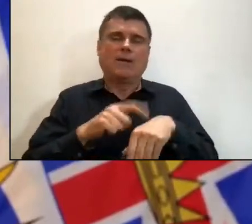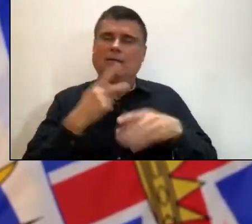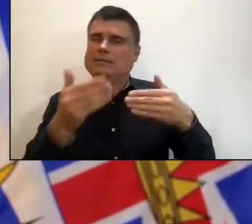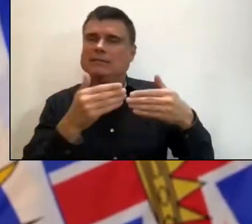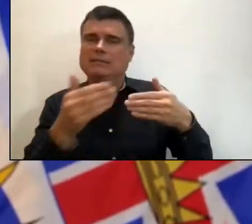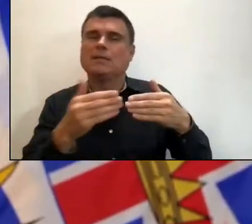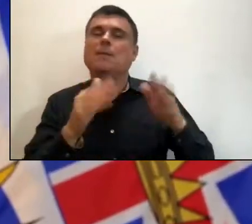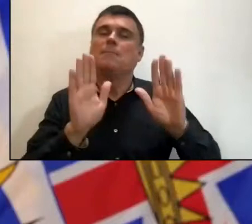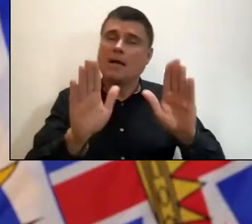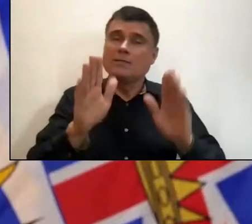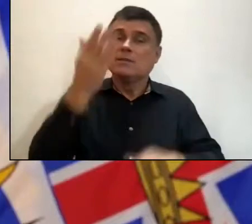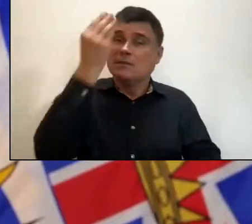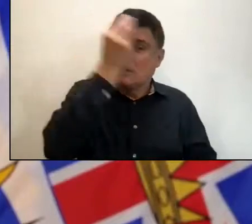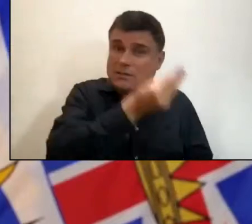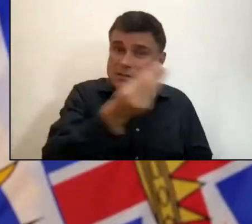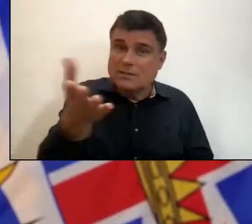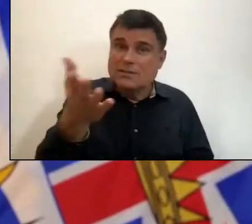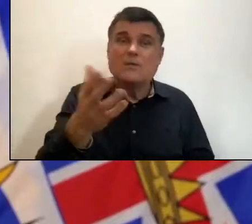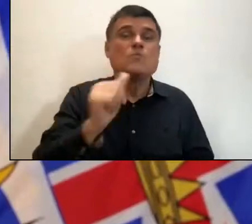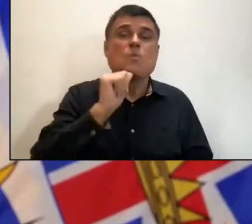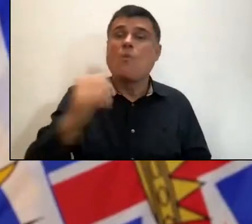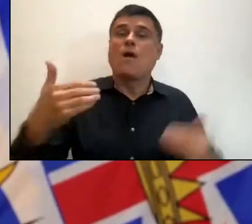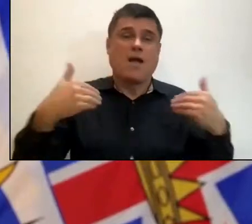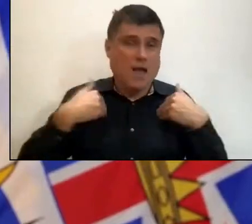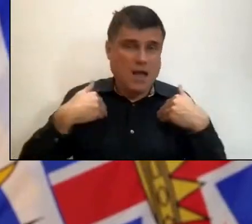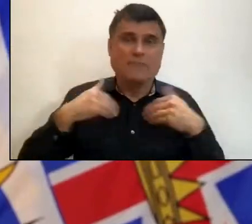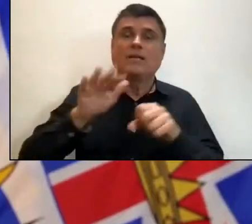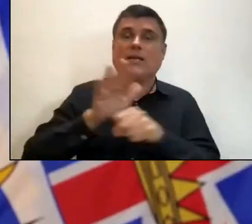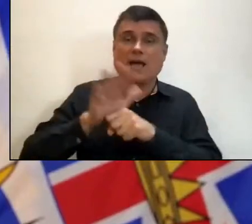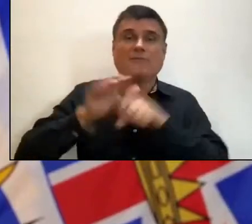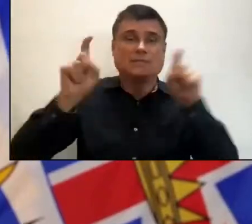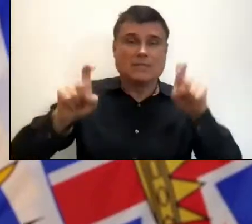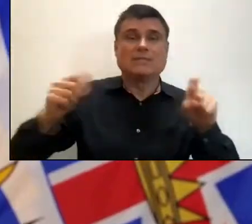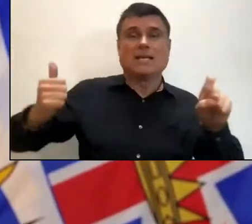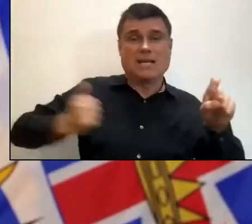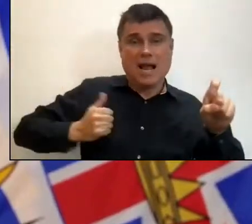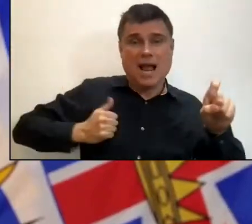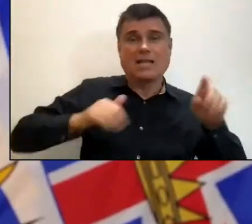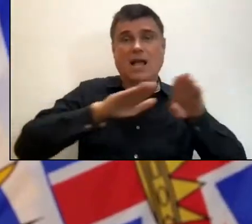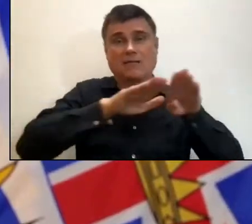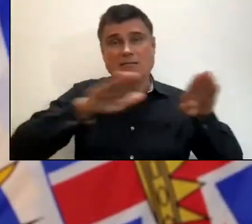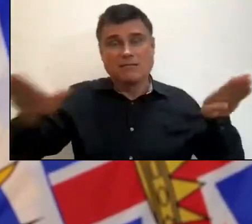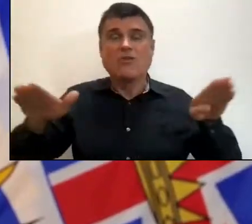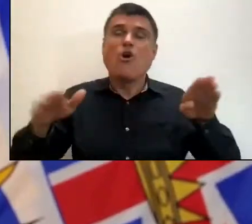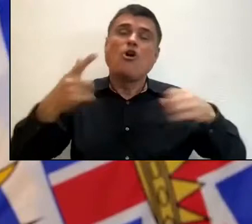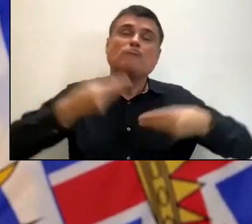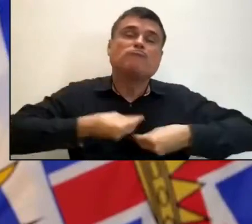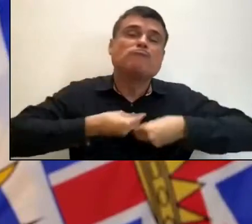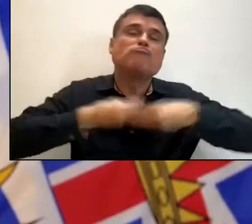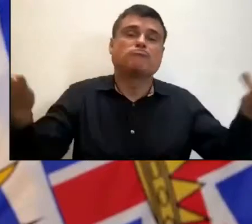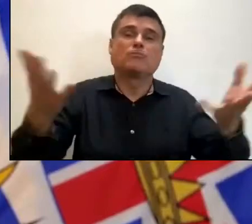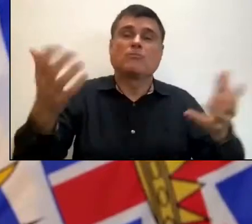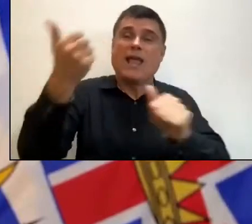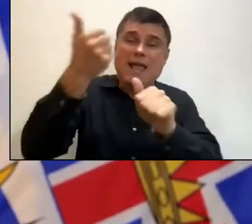we have never had enough tests in Canada to do that. We look at the model in the UK,